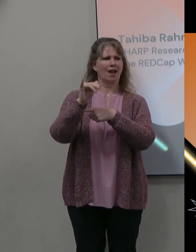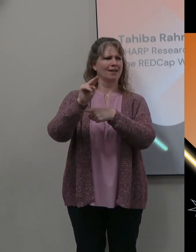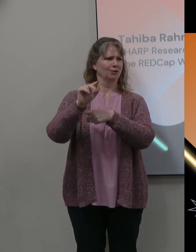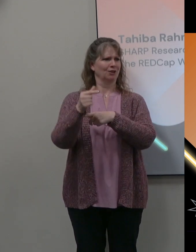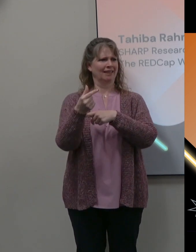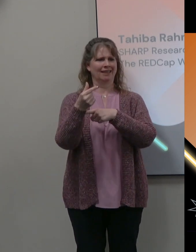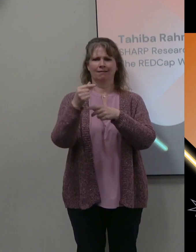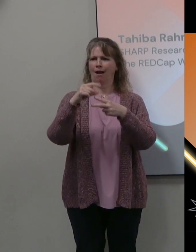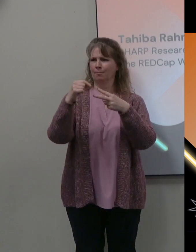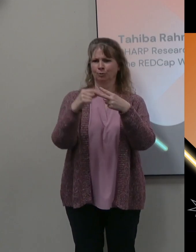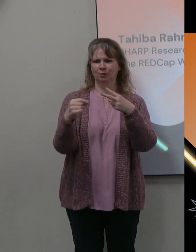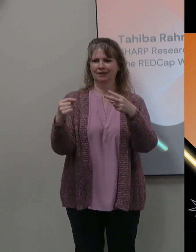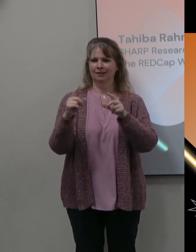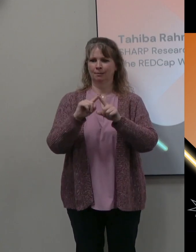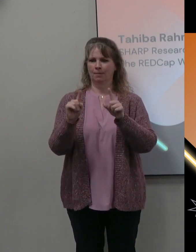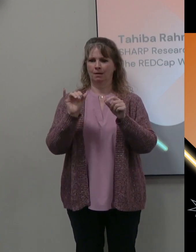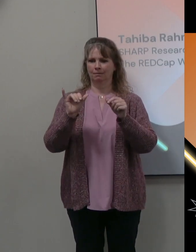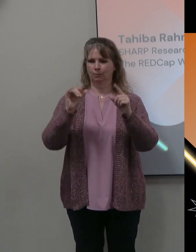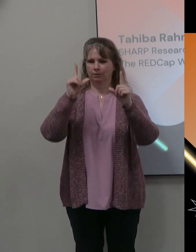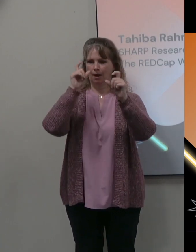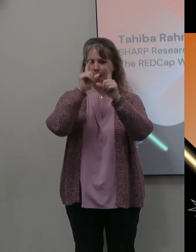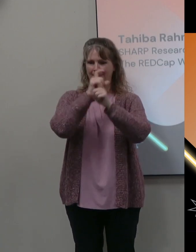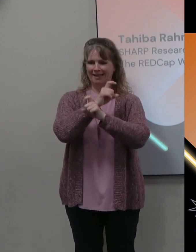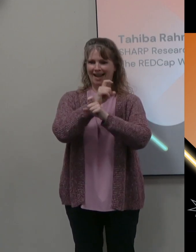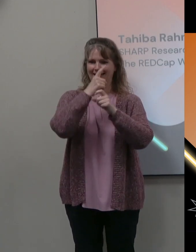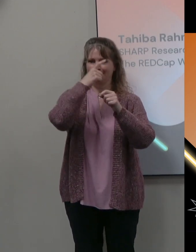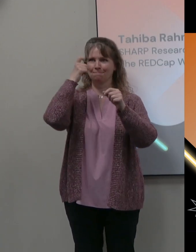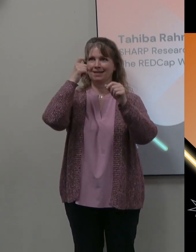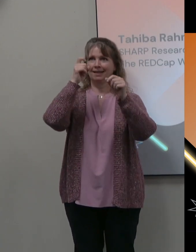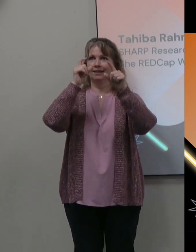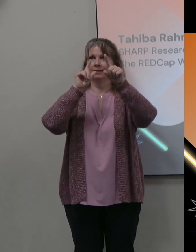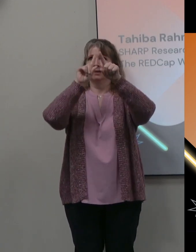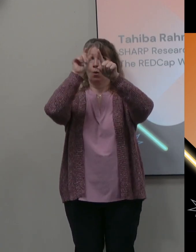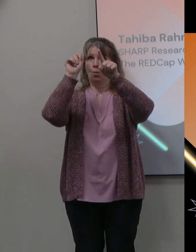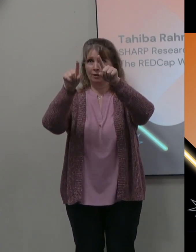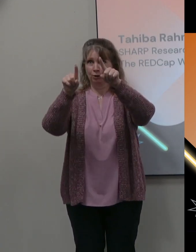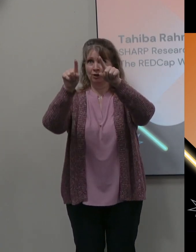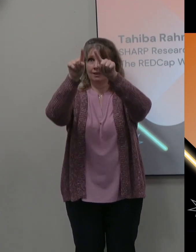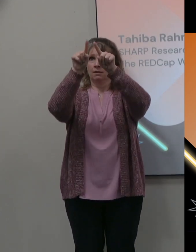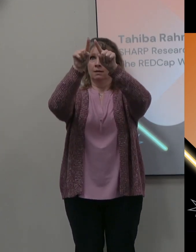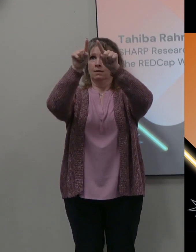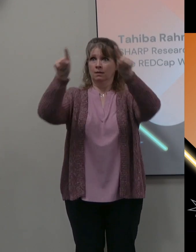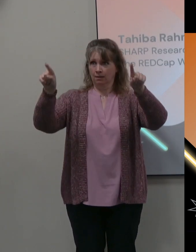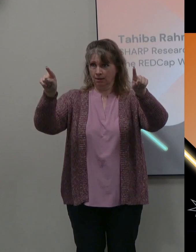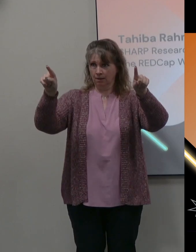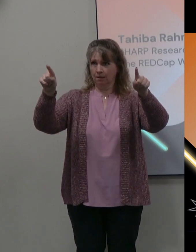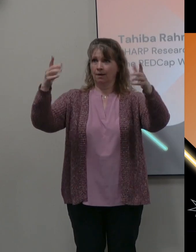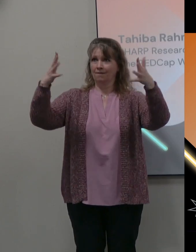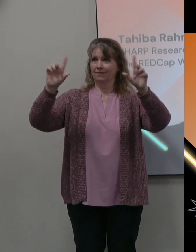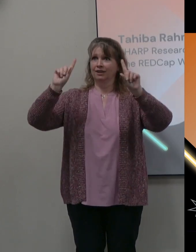branching logic within the survey, and it was a little bit complex, because when you answer a question,